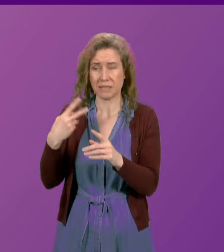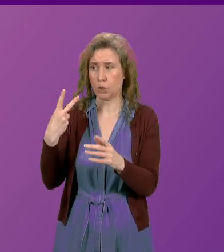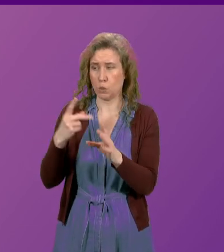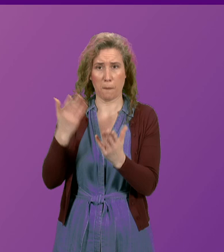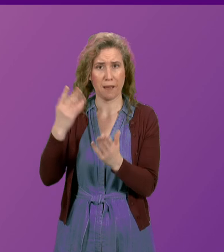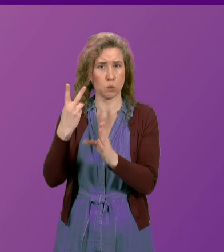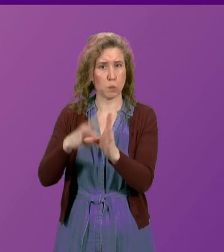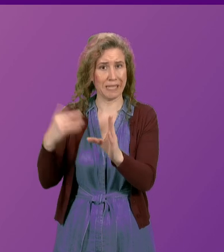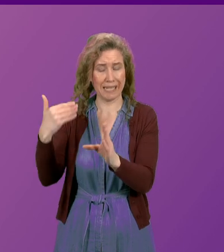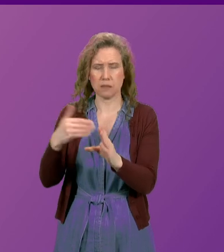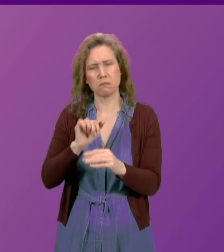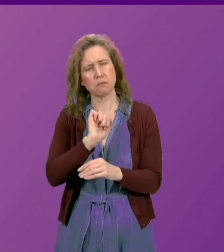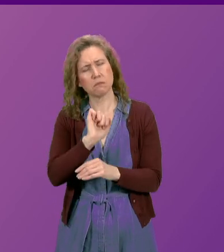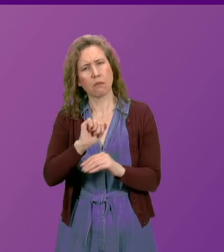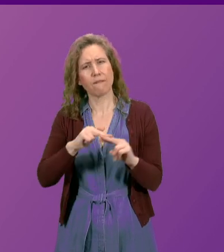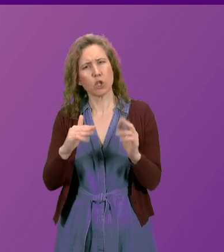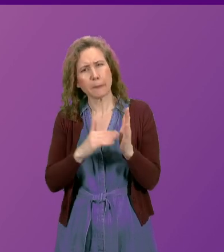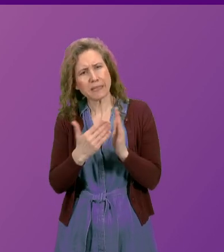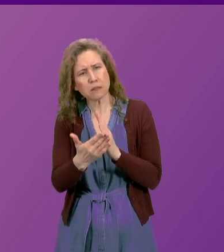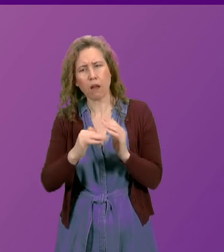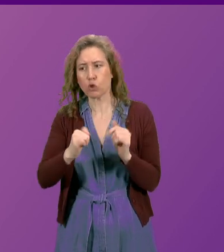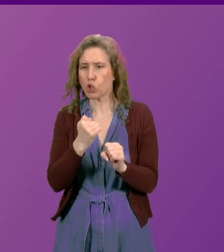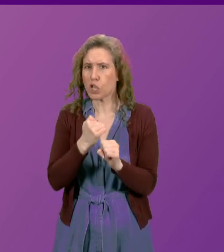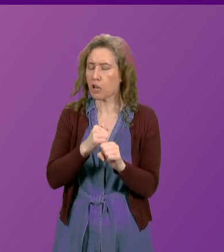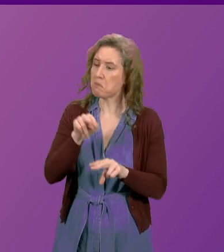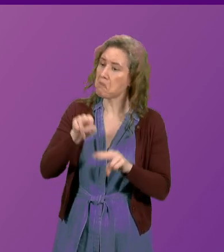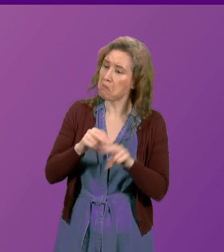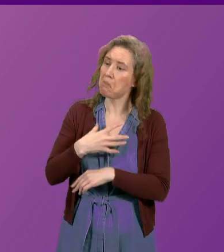What assessment has the First Minister and the Scottish Government made of the findings,